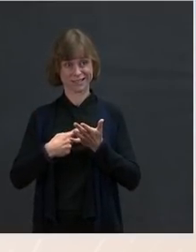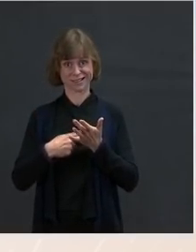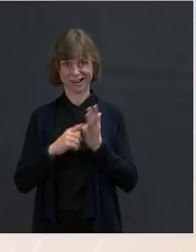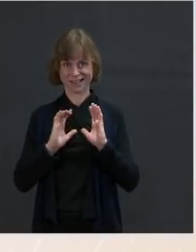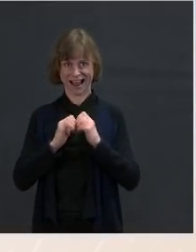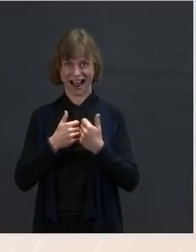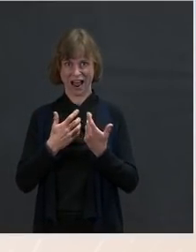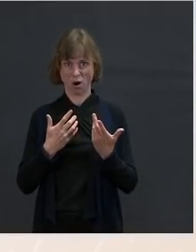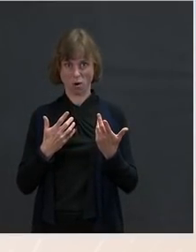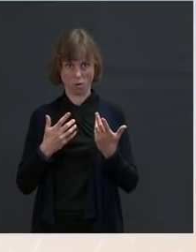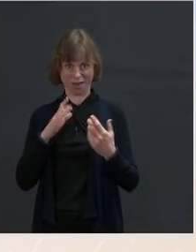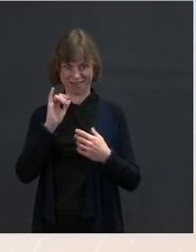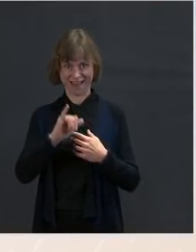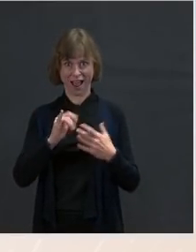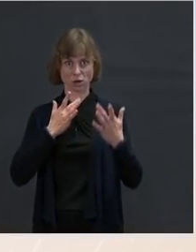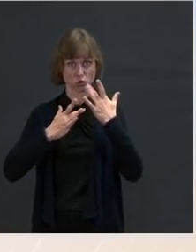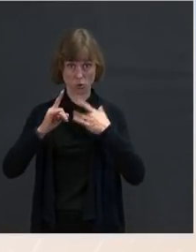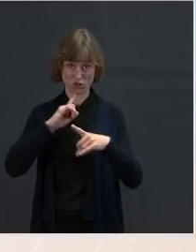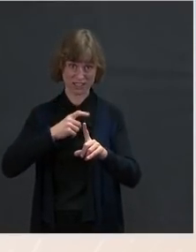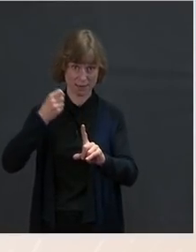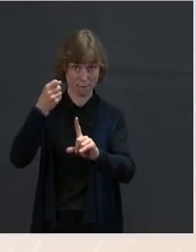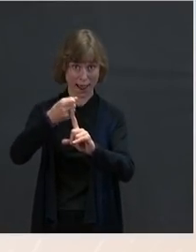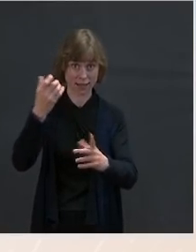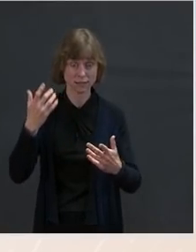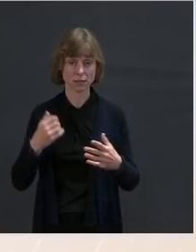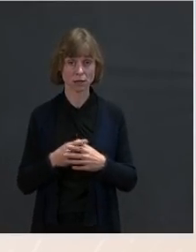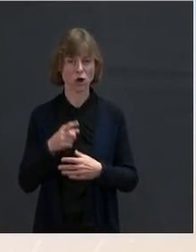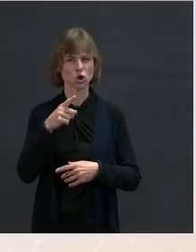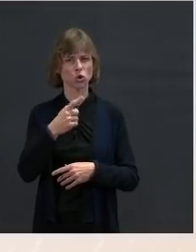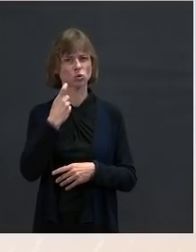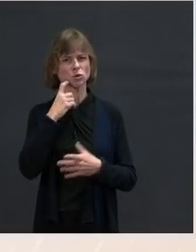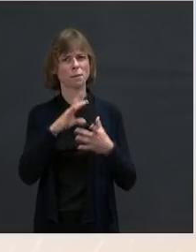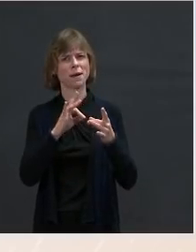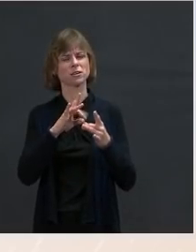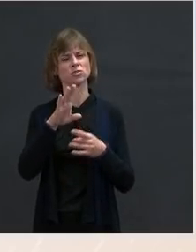You mentioned the letter that was reported that Brian Deese, our NEC Director,